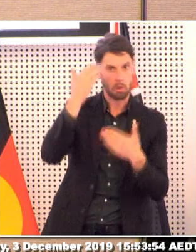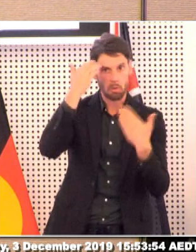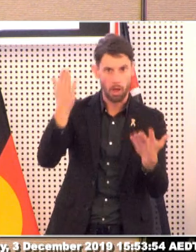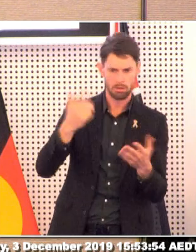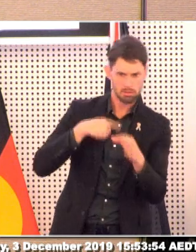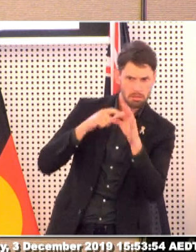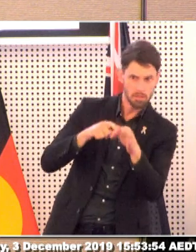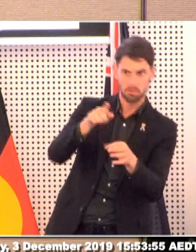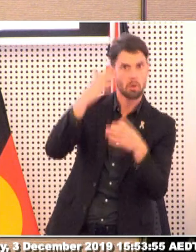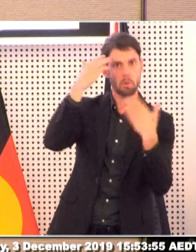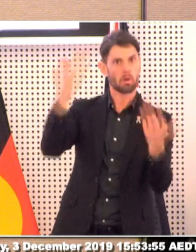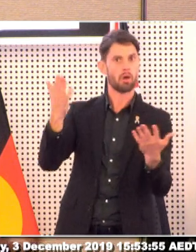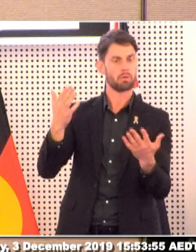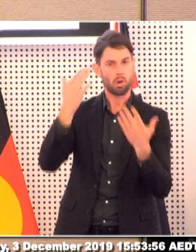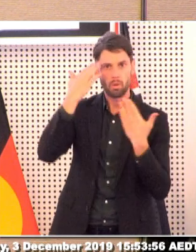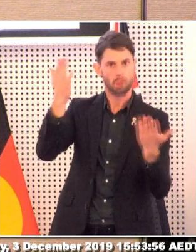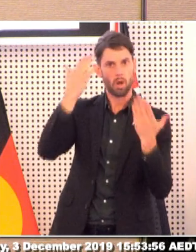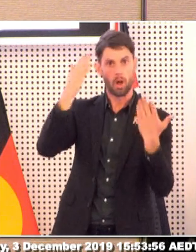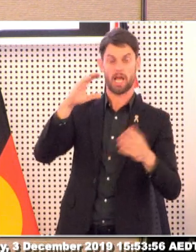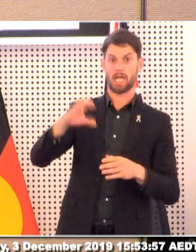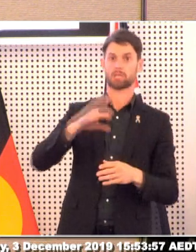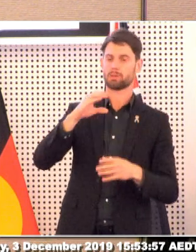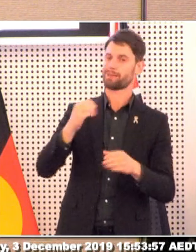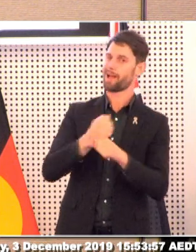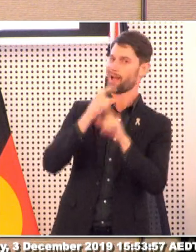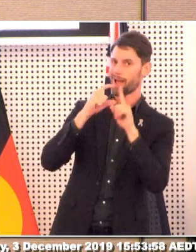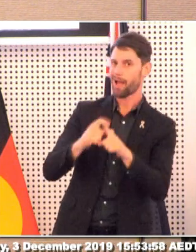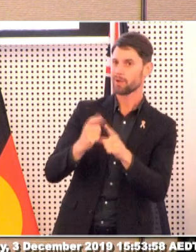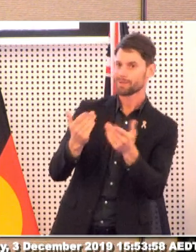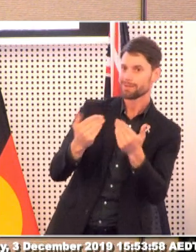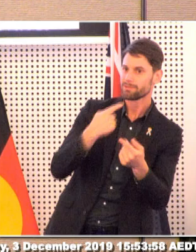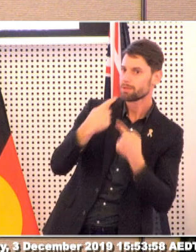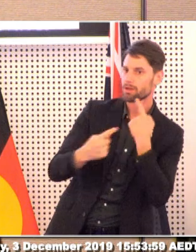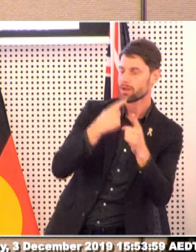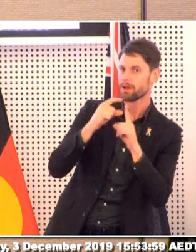But, yes, I guess that makes – it makes it more difficult if that’s the case.